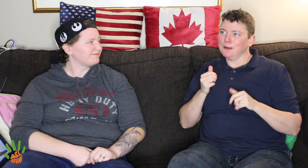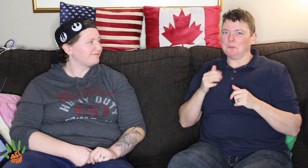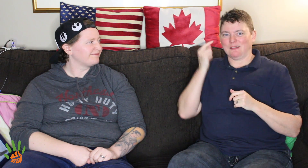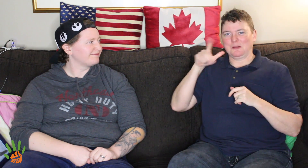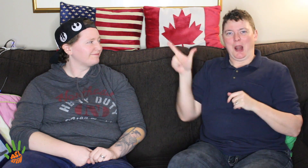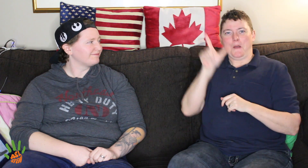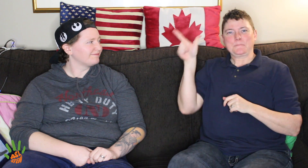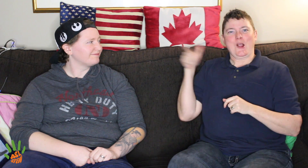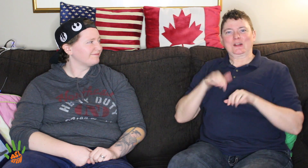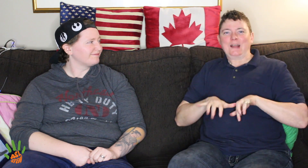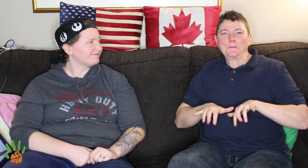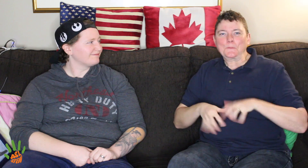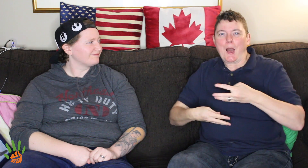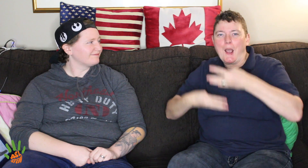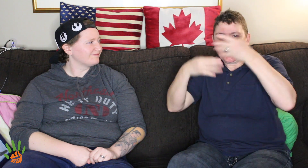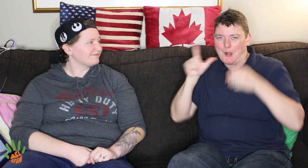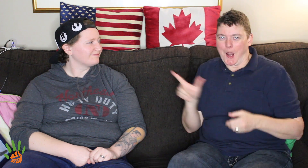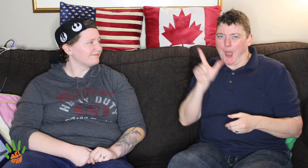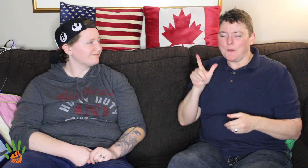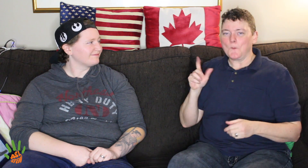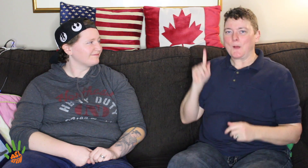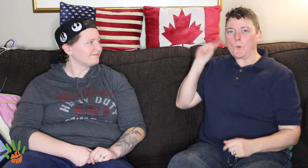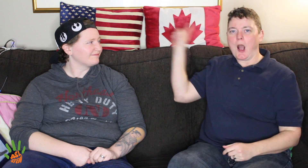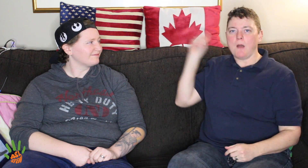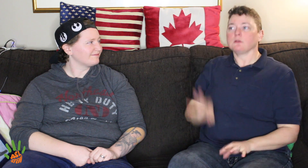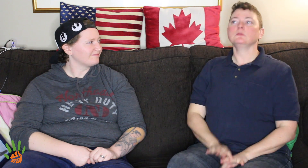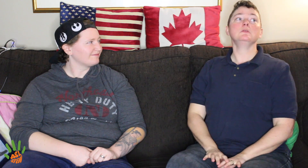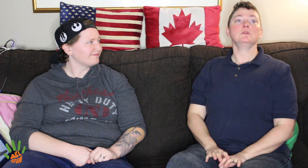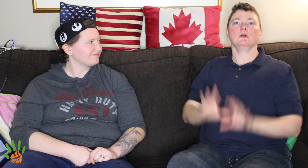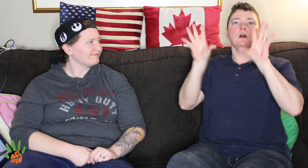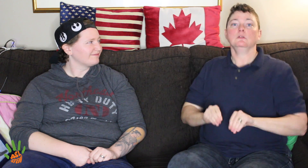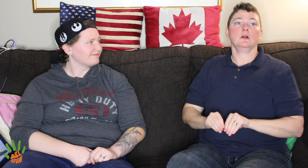because I'm in the library and I have to be really careful being in the library.